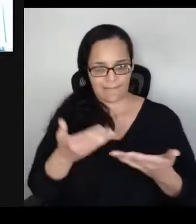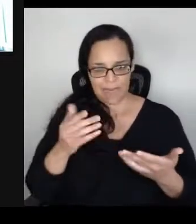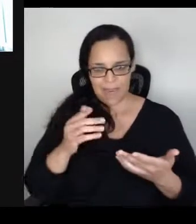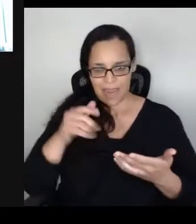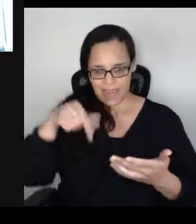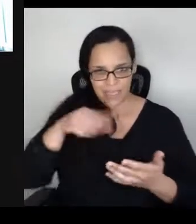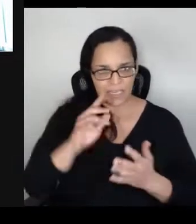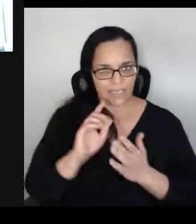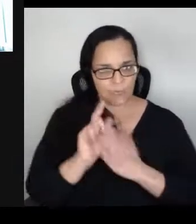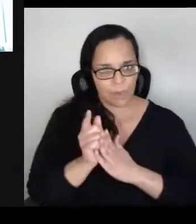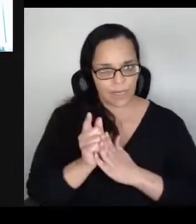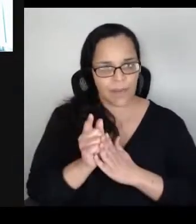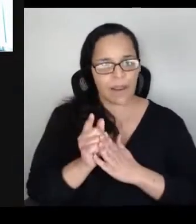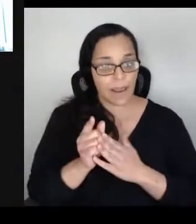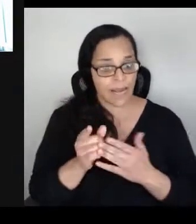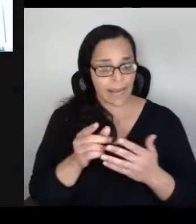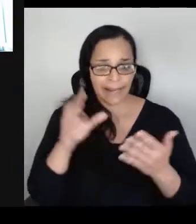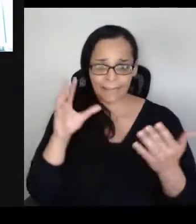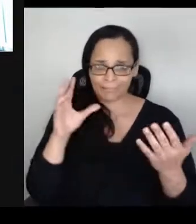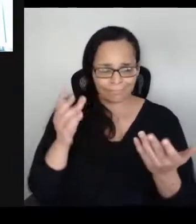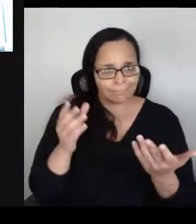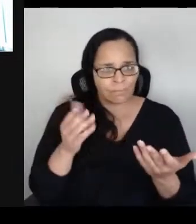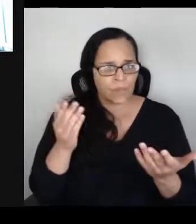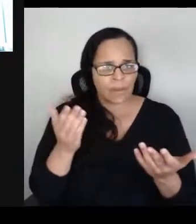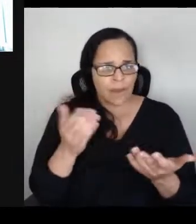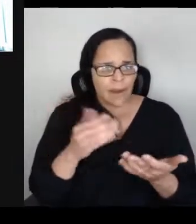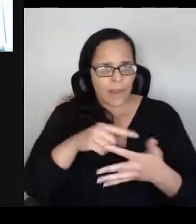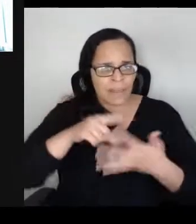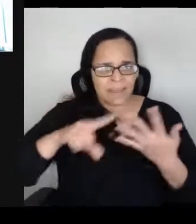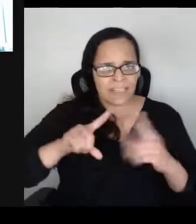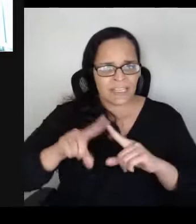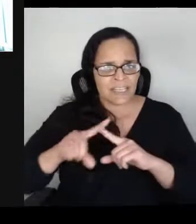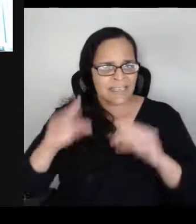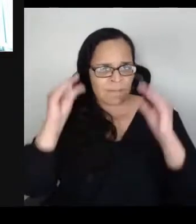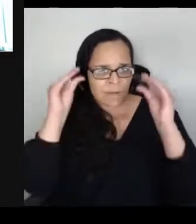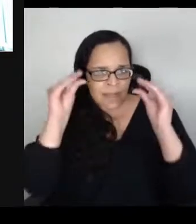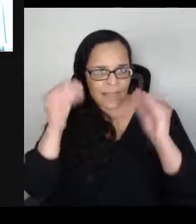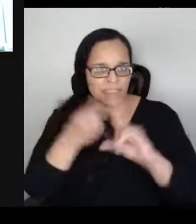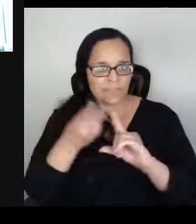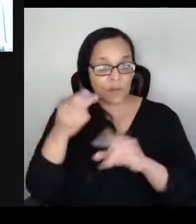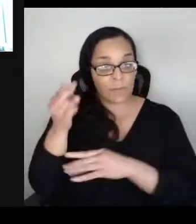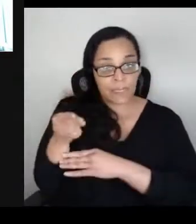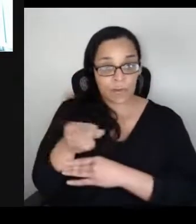from history that we can learn about and keep in mind when it comes to the treatment